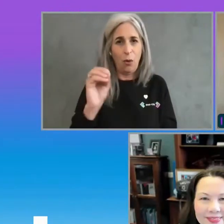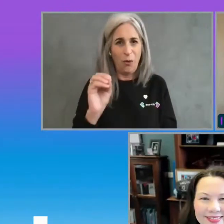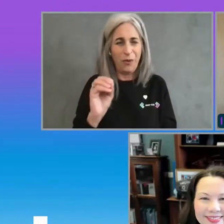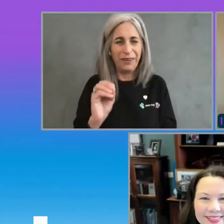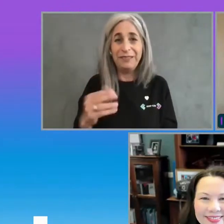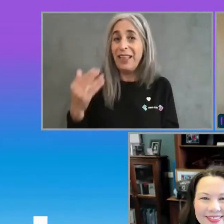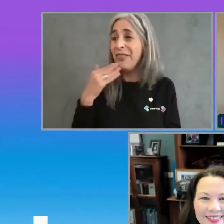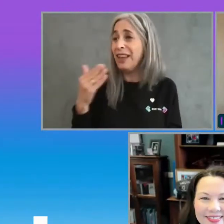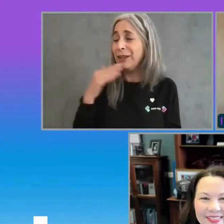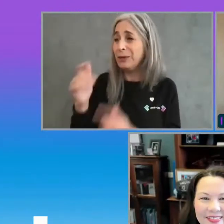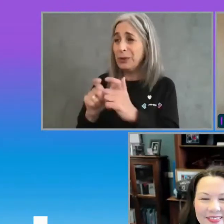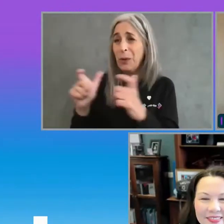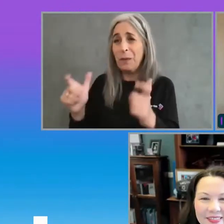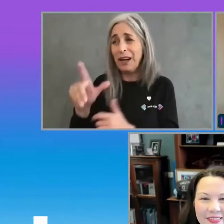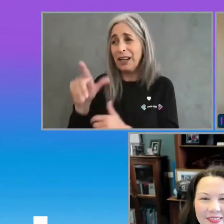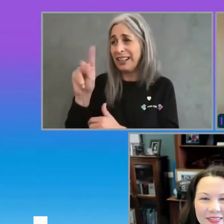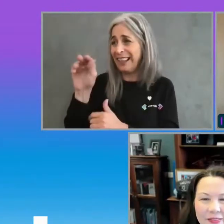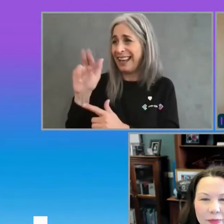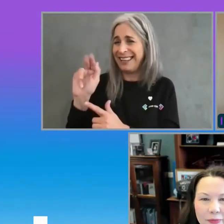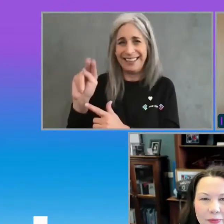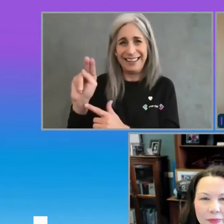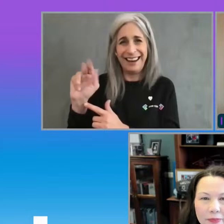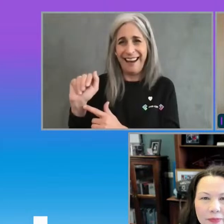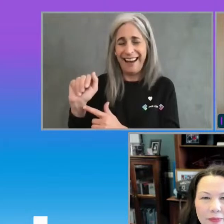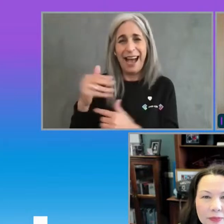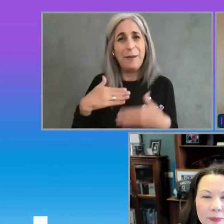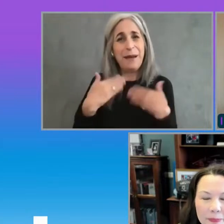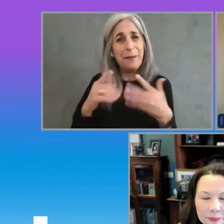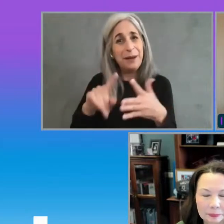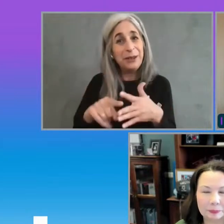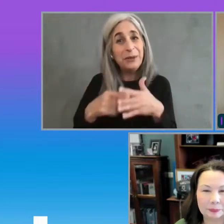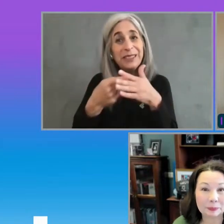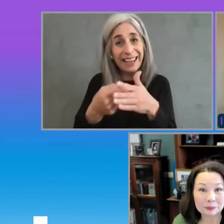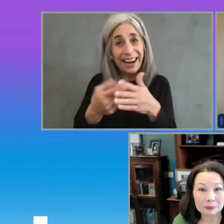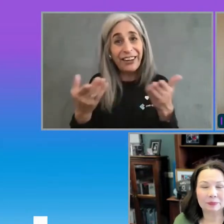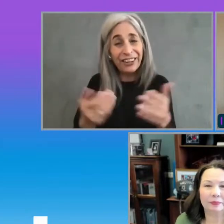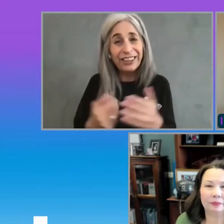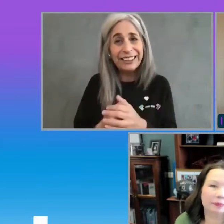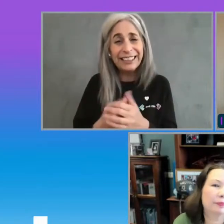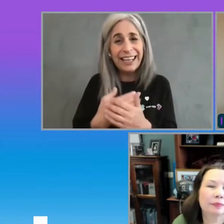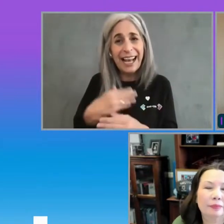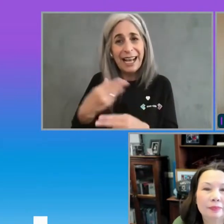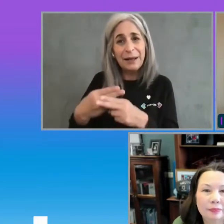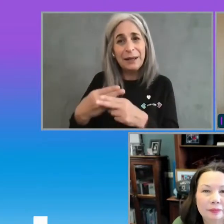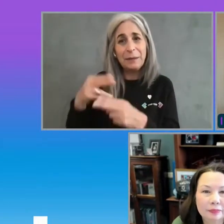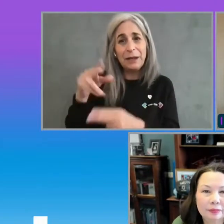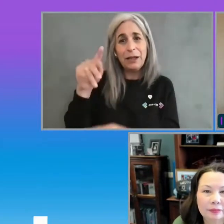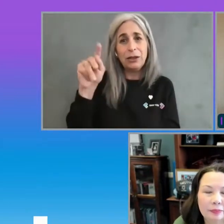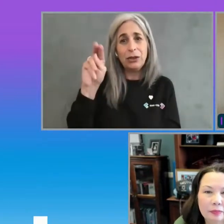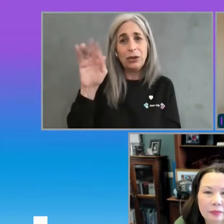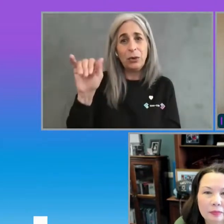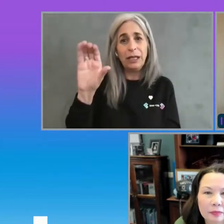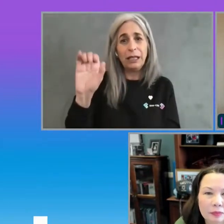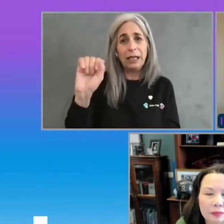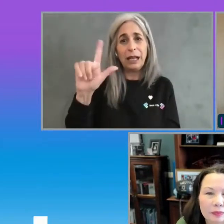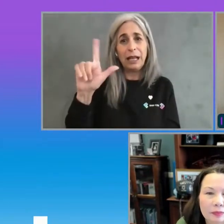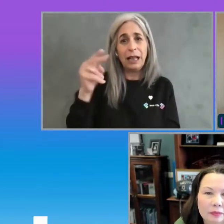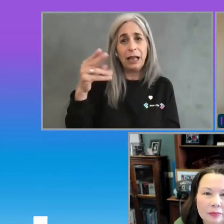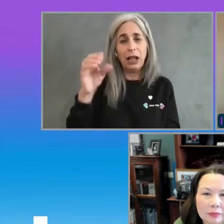Thank you very much, Glenna. I'm happy to start this. I'm